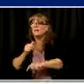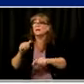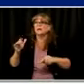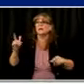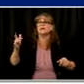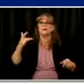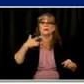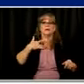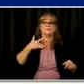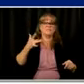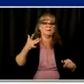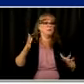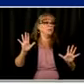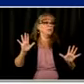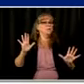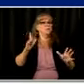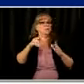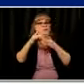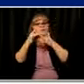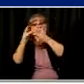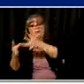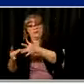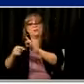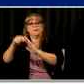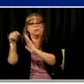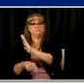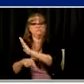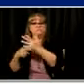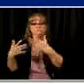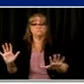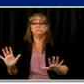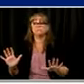uh for everybody that is in that four to five day range there's also people in the two to three day